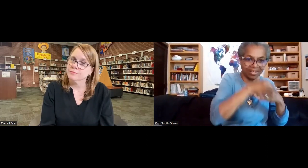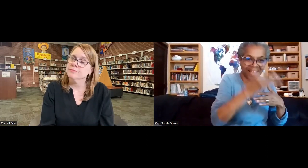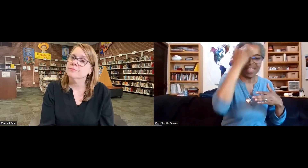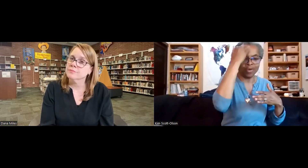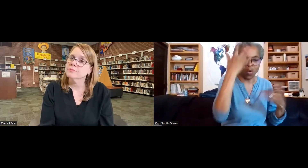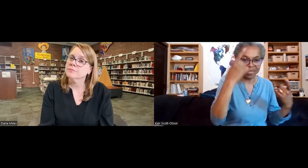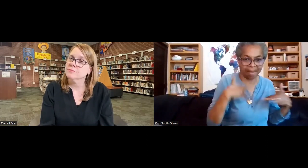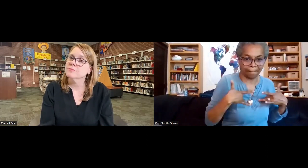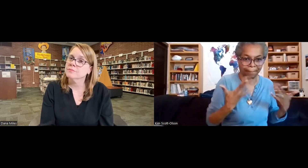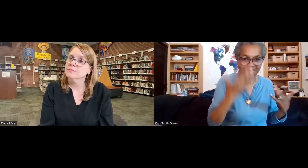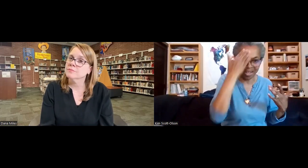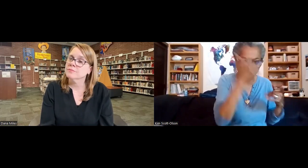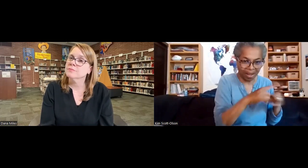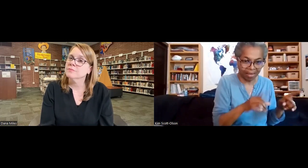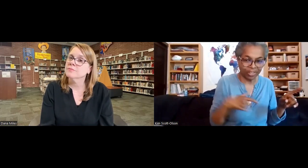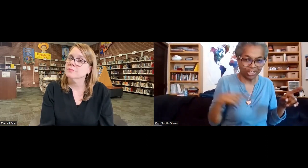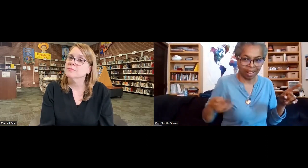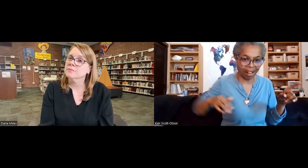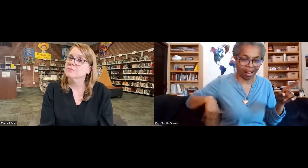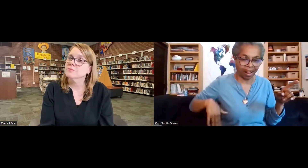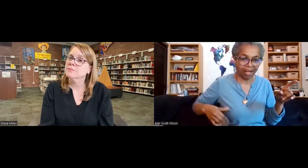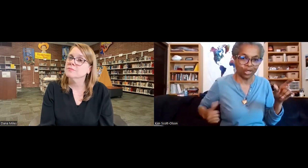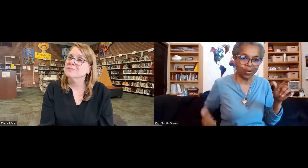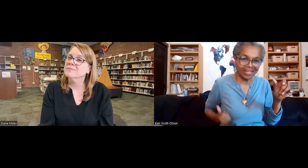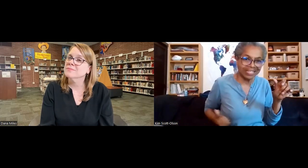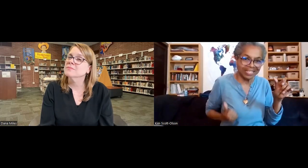they know the material, they know what’s up. They have that language.